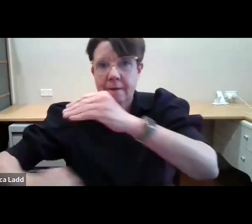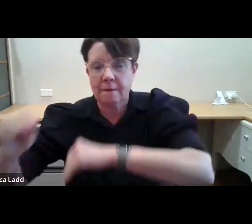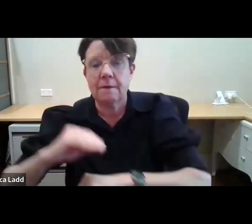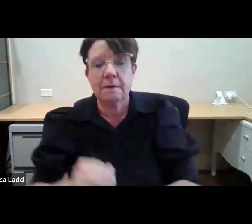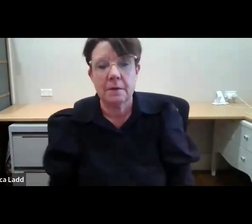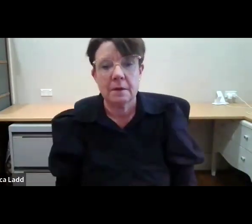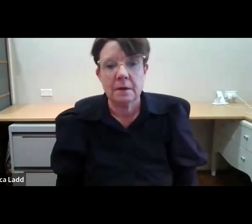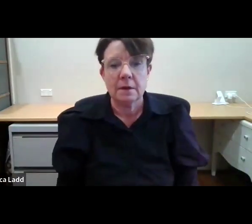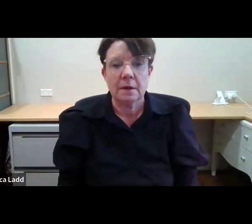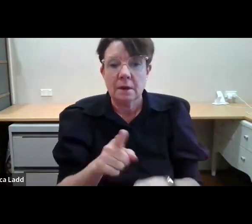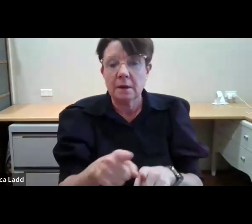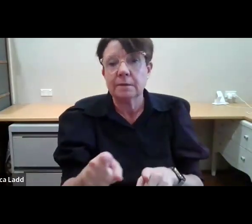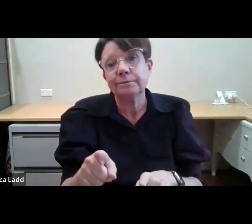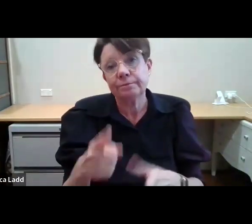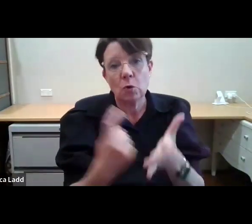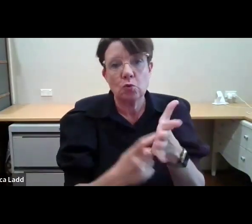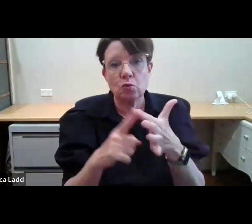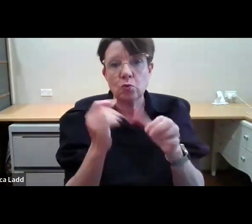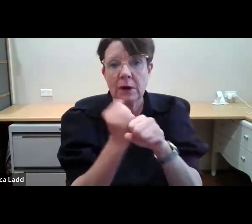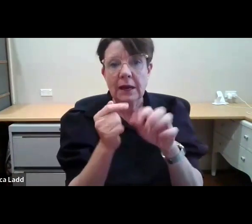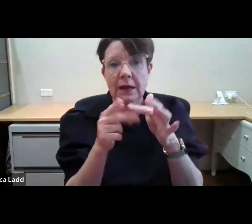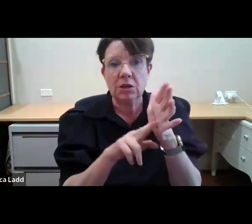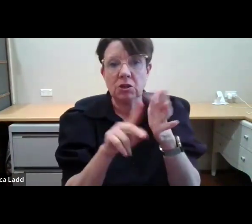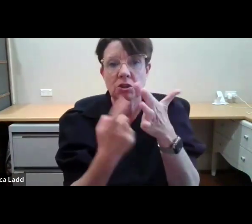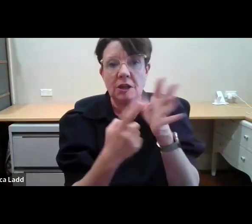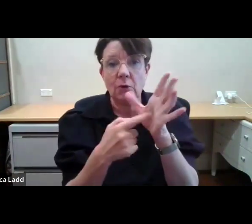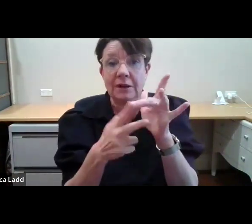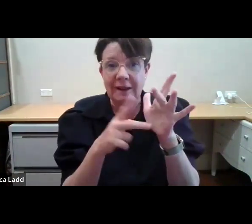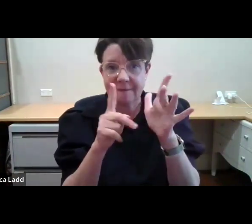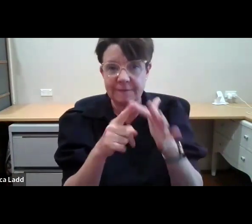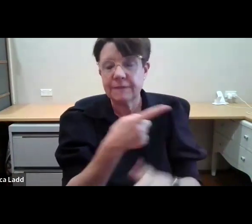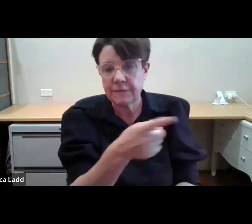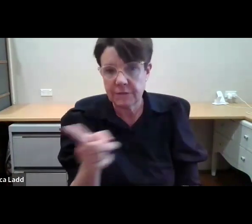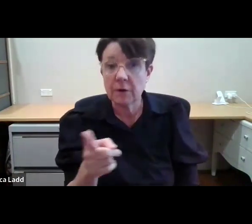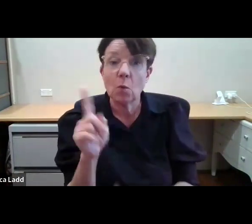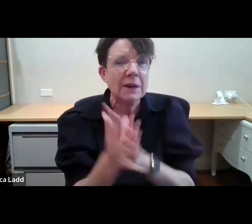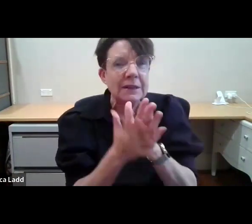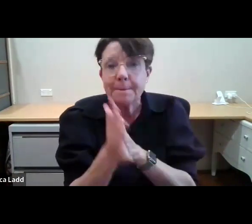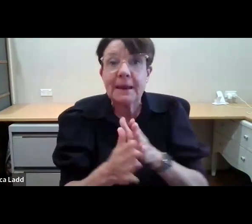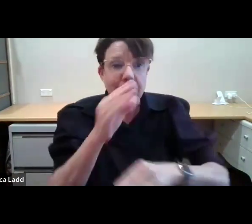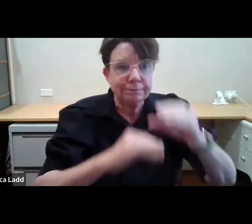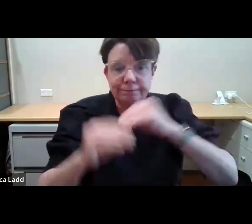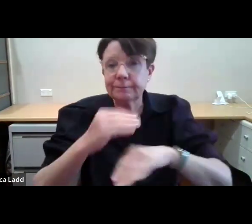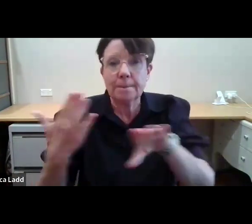it is coming into common currency, and it is most useful to think about in a farming context.